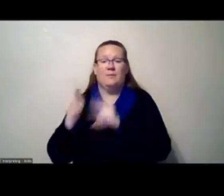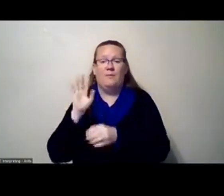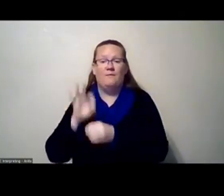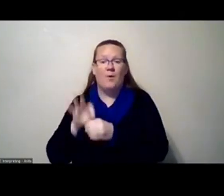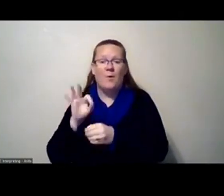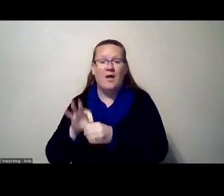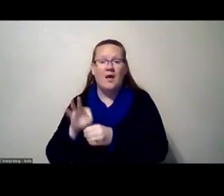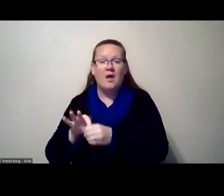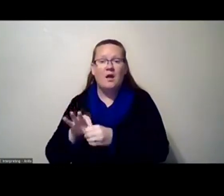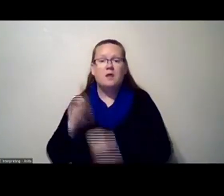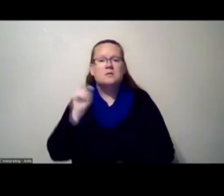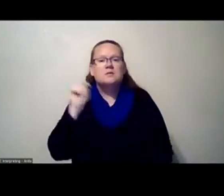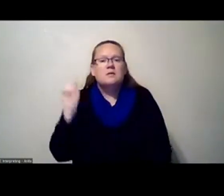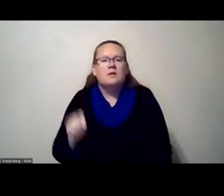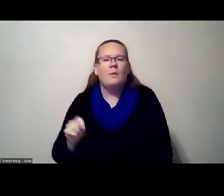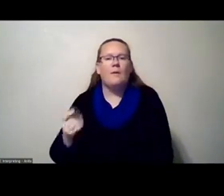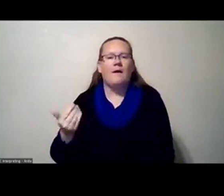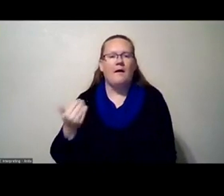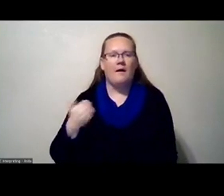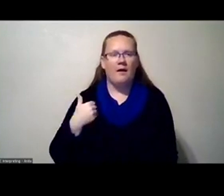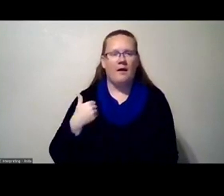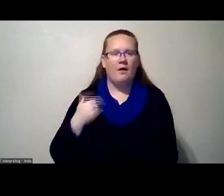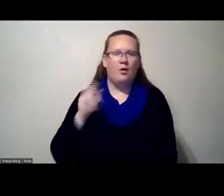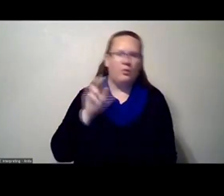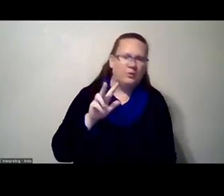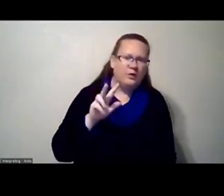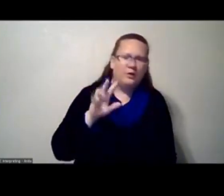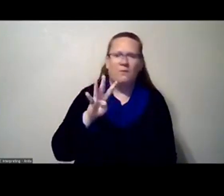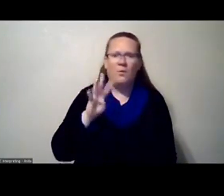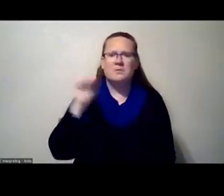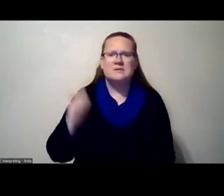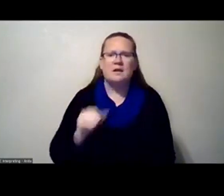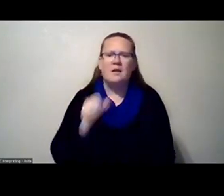Lido had free 4% unemployment. The economy was strong.